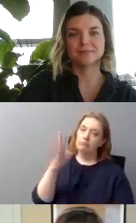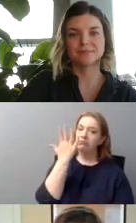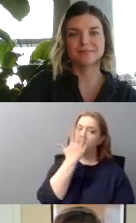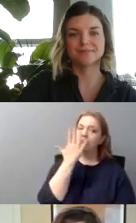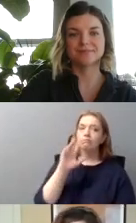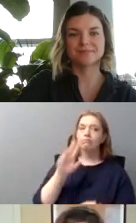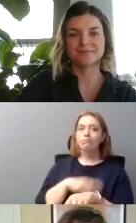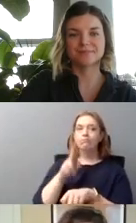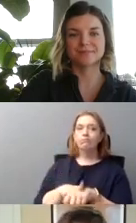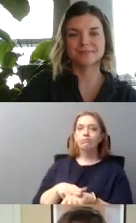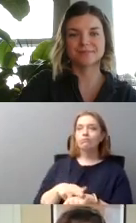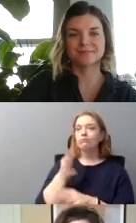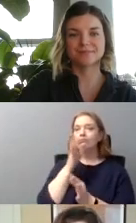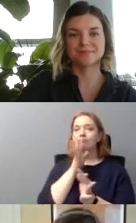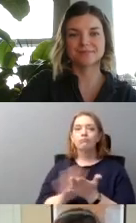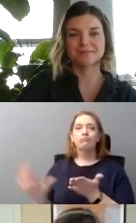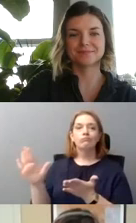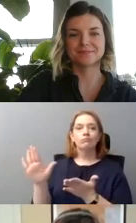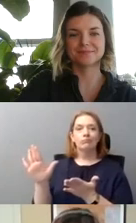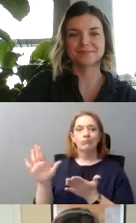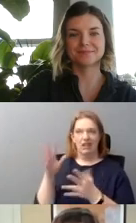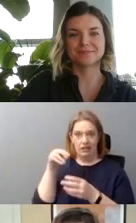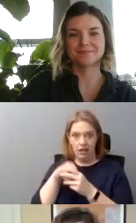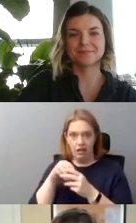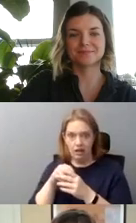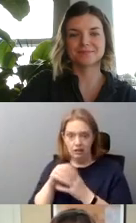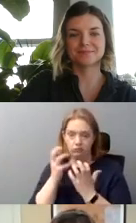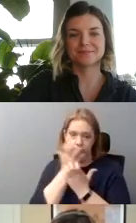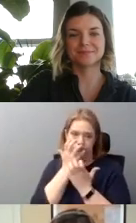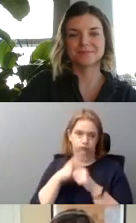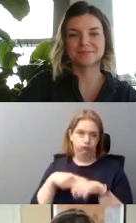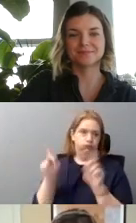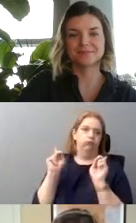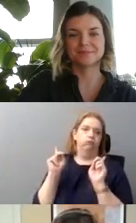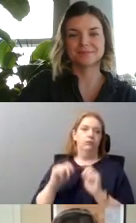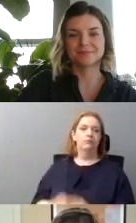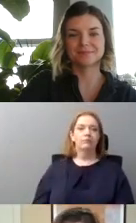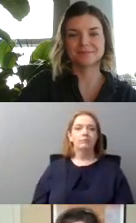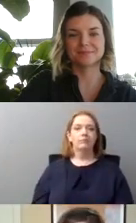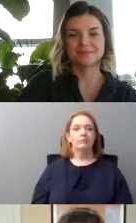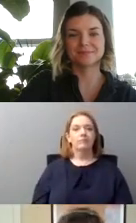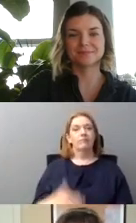keeps its wonders hidden on the inside. Stepping into the Ireland house is a bit like falling